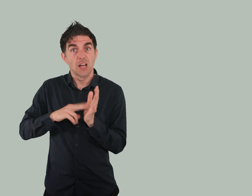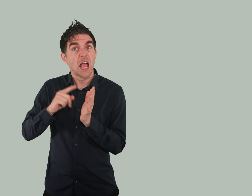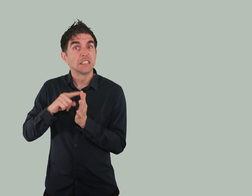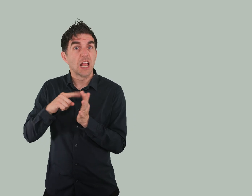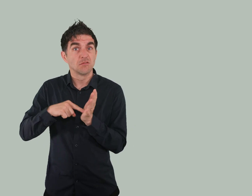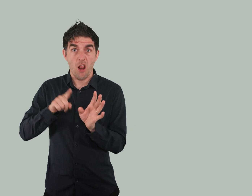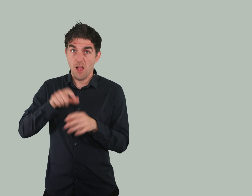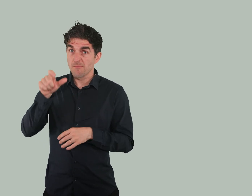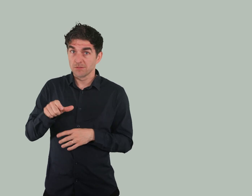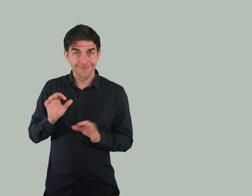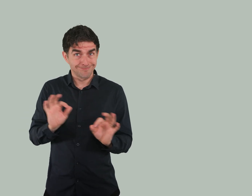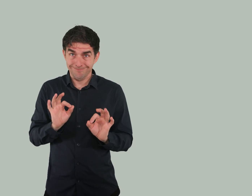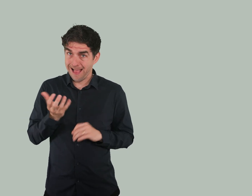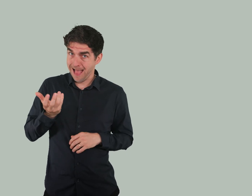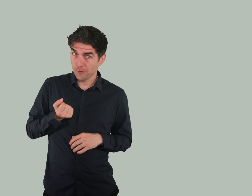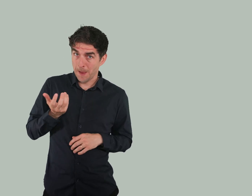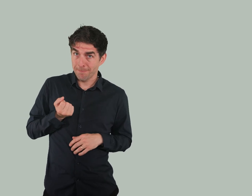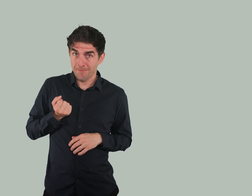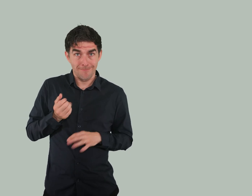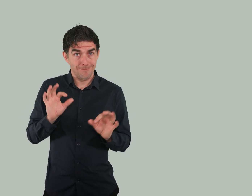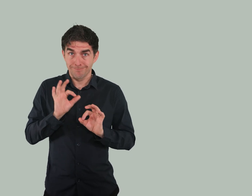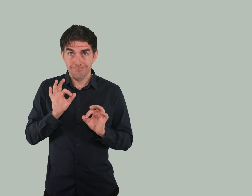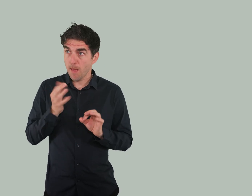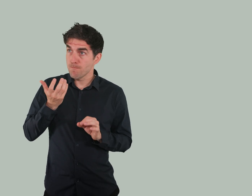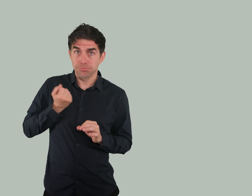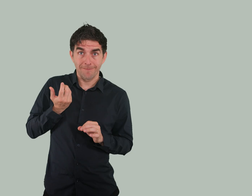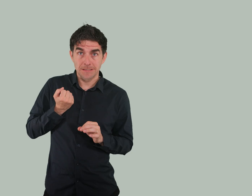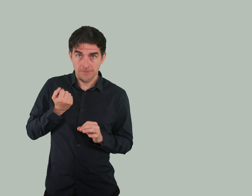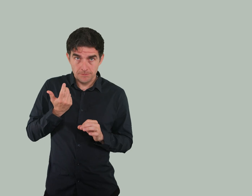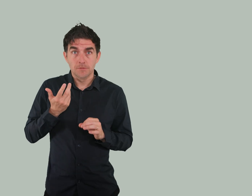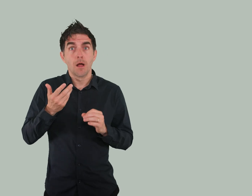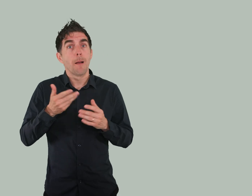For a NEET young person with no income who is not claiming benefits,